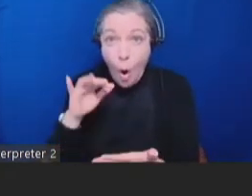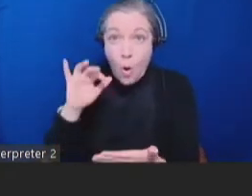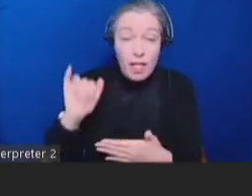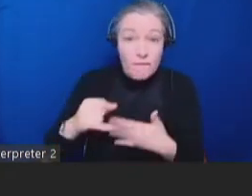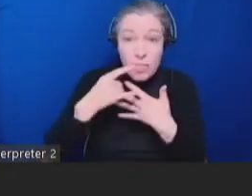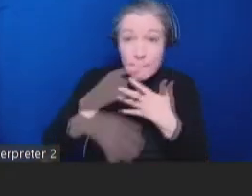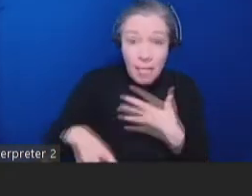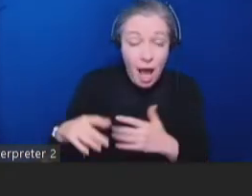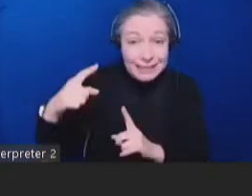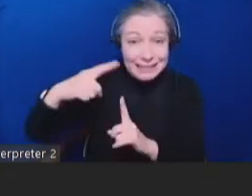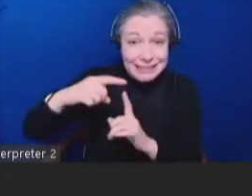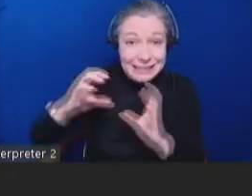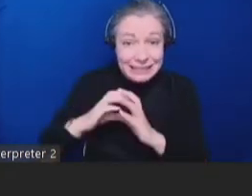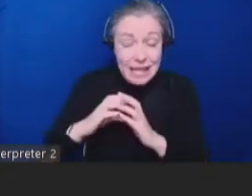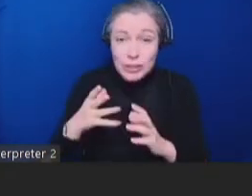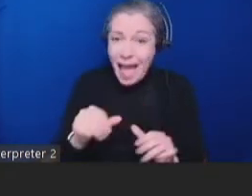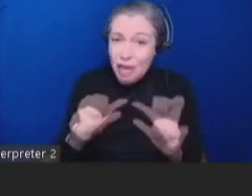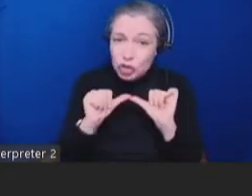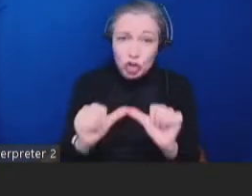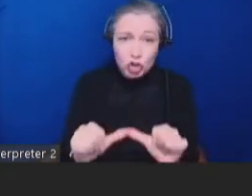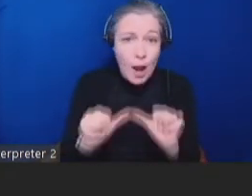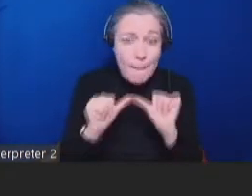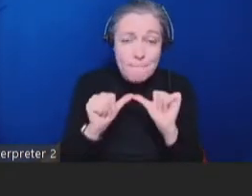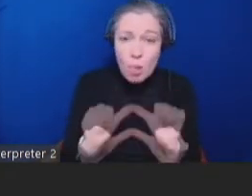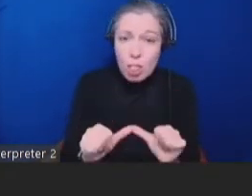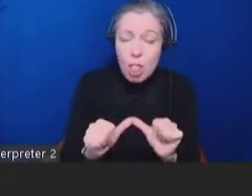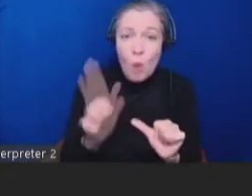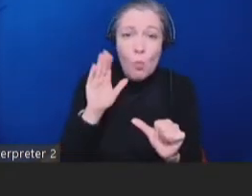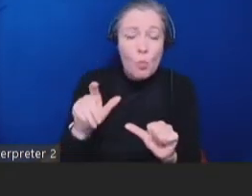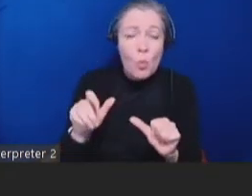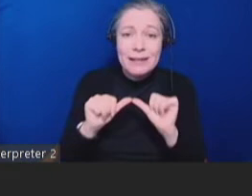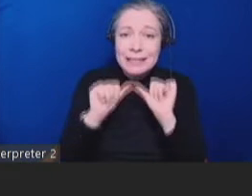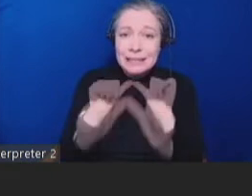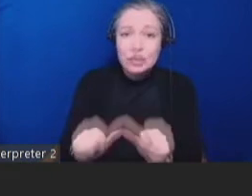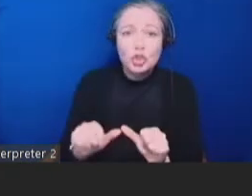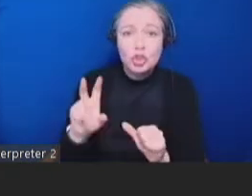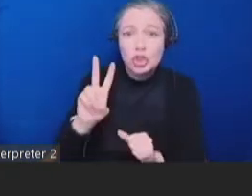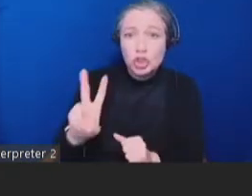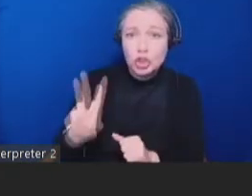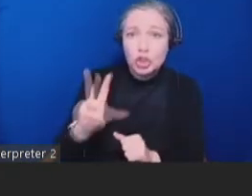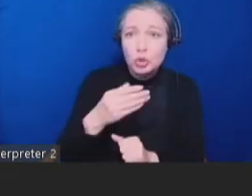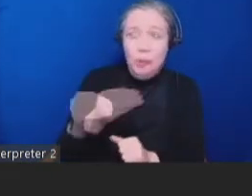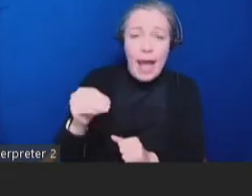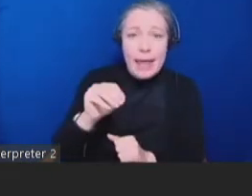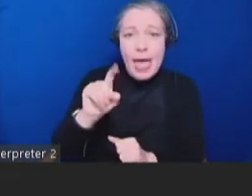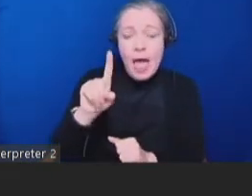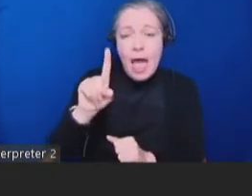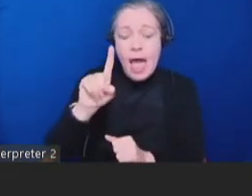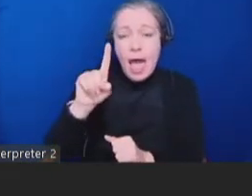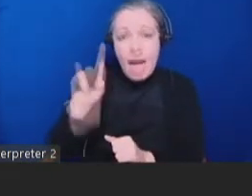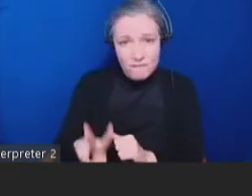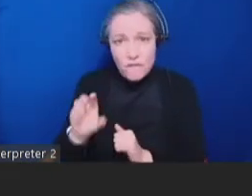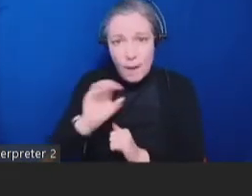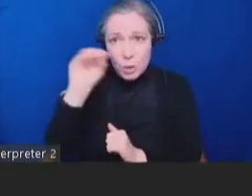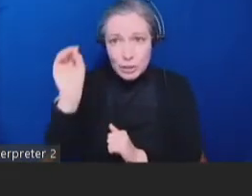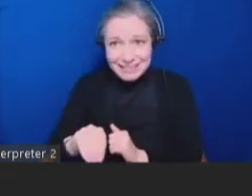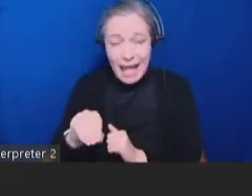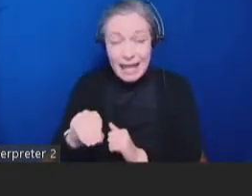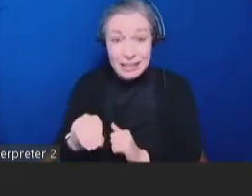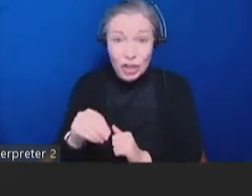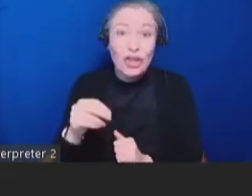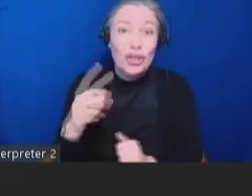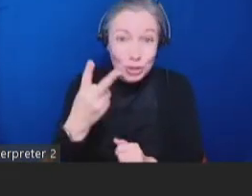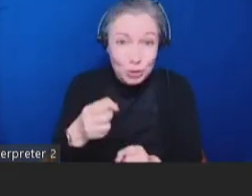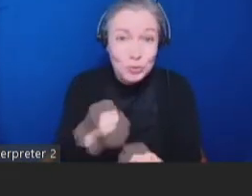lasting as high as 2.5 percent of all blood T cells, even two years later, despite a